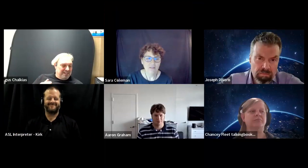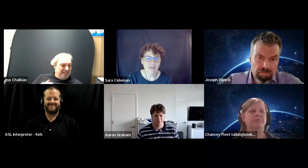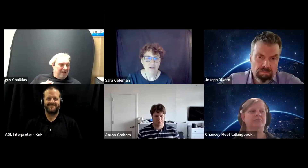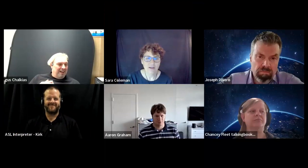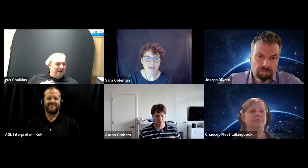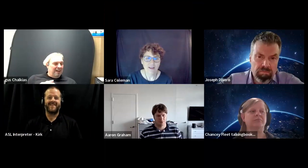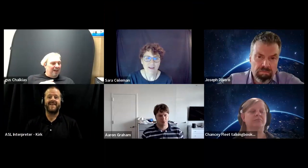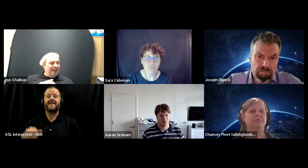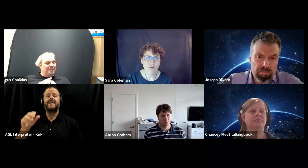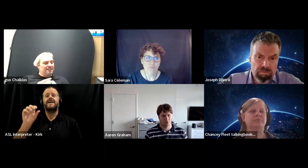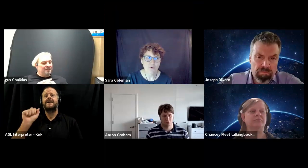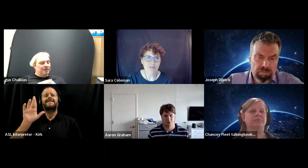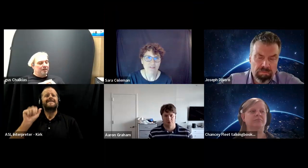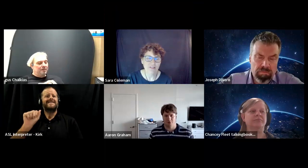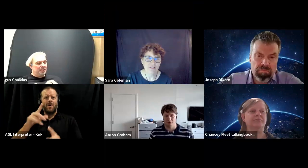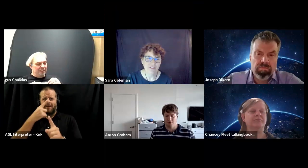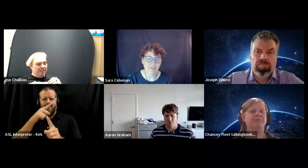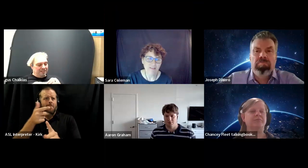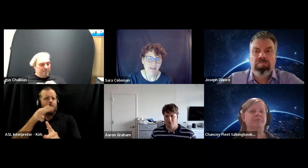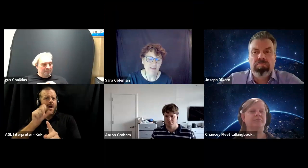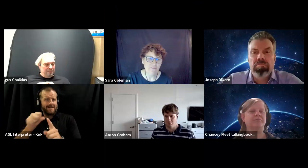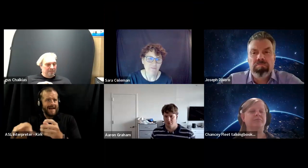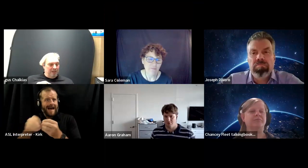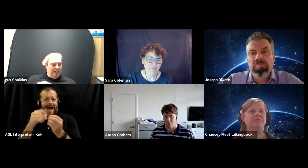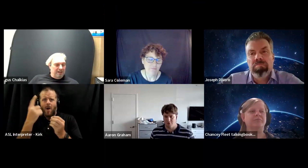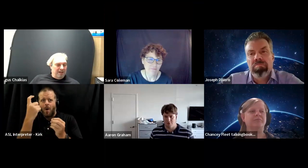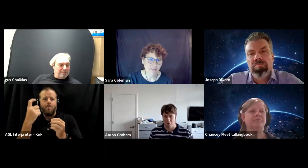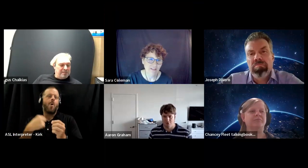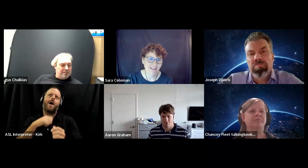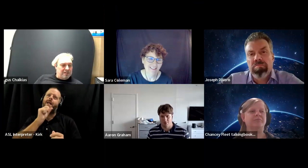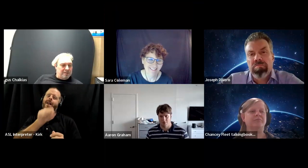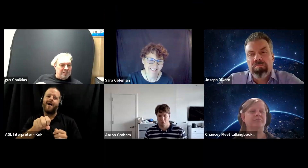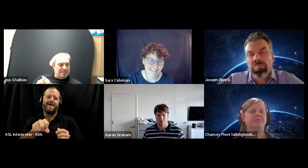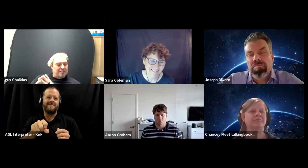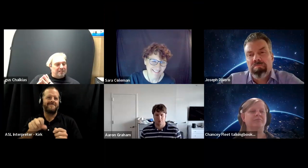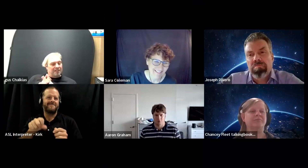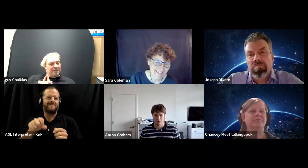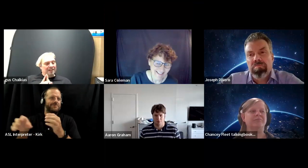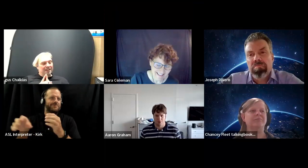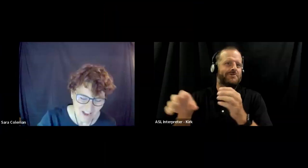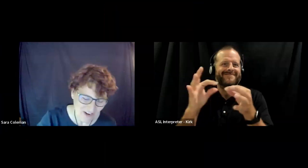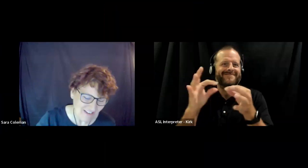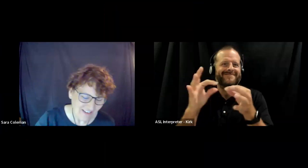This is Sara. Can I add one more statistic? Please. I love them. Absolutely. Please. All right.